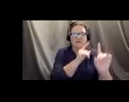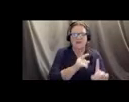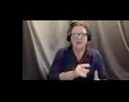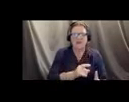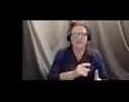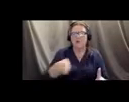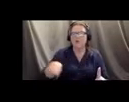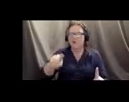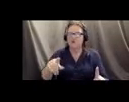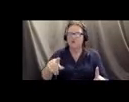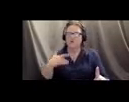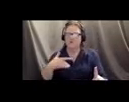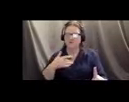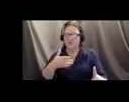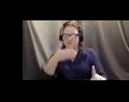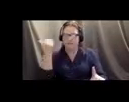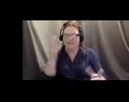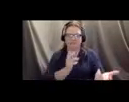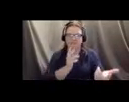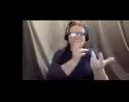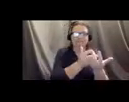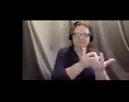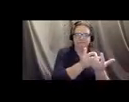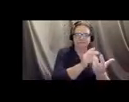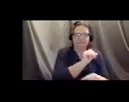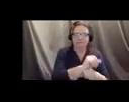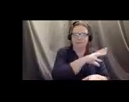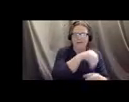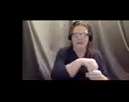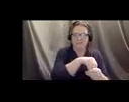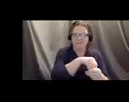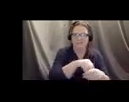you most want to contribute to?